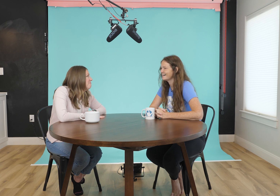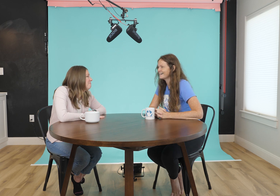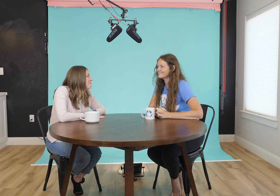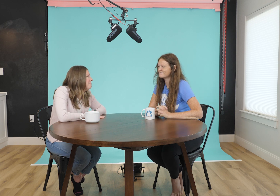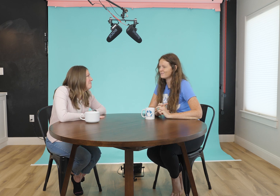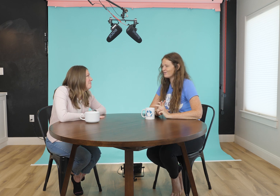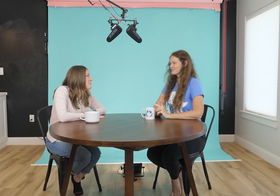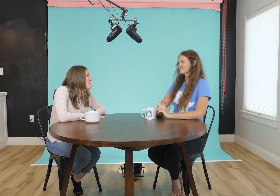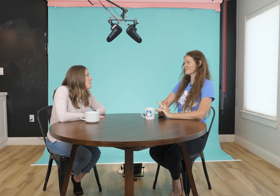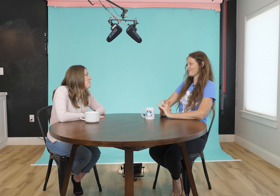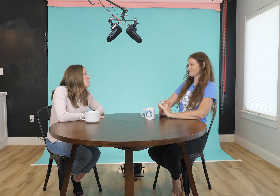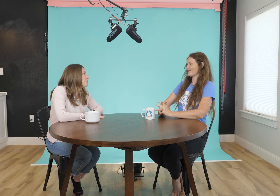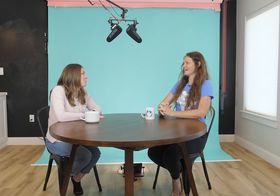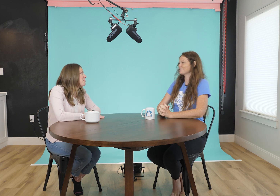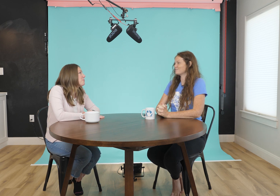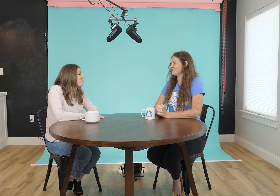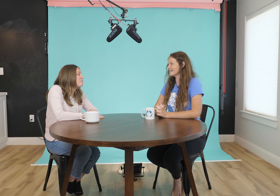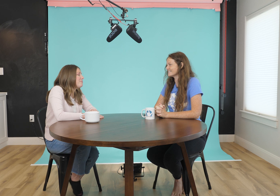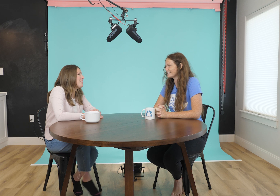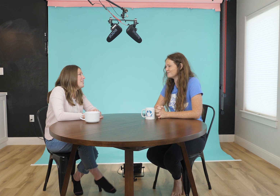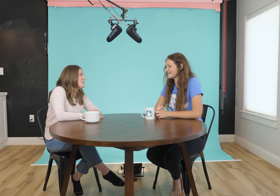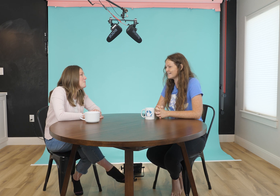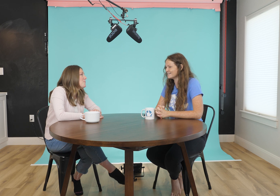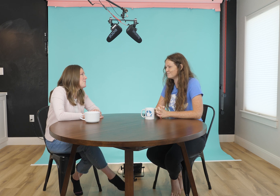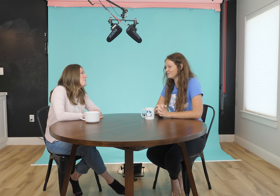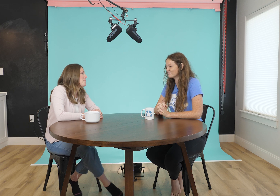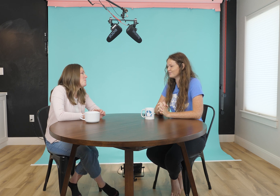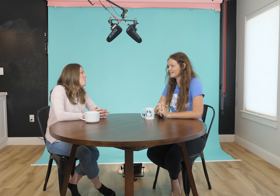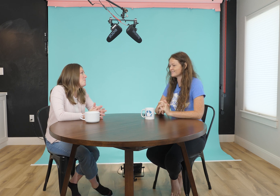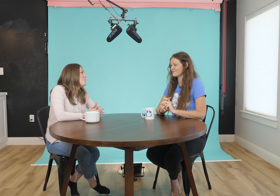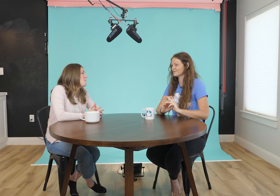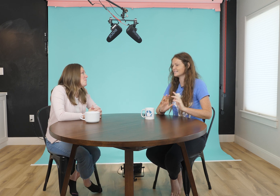I also always cry just because, like you said, is beautiful and it's always